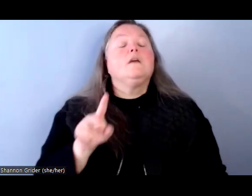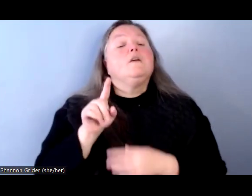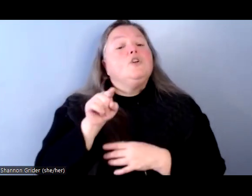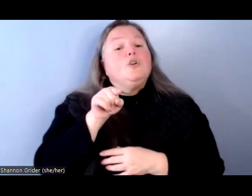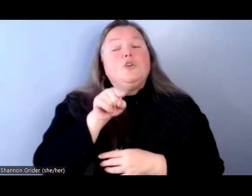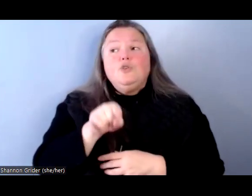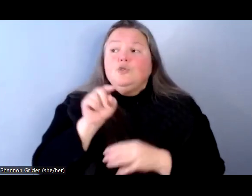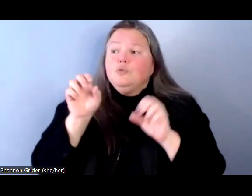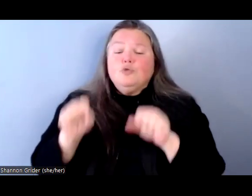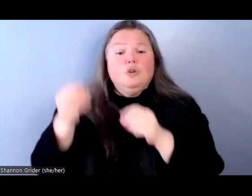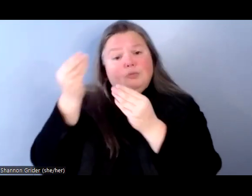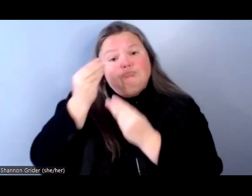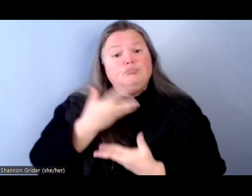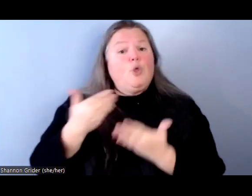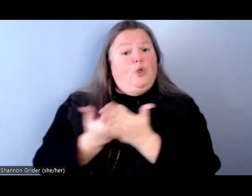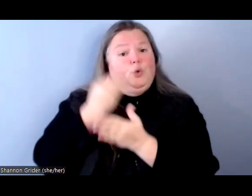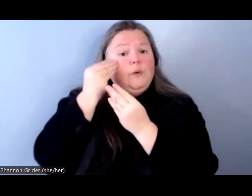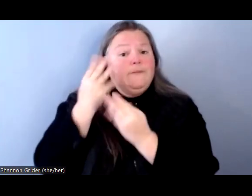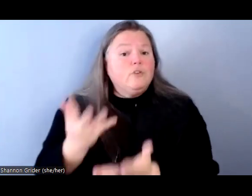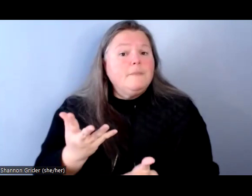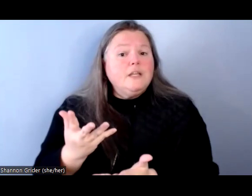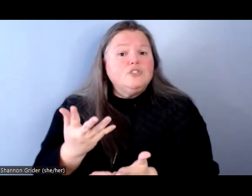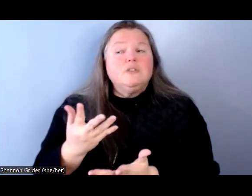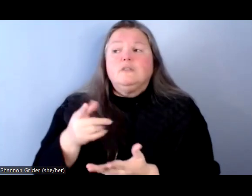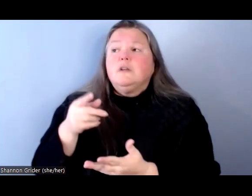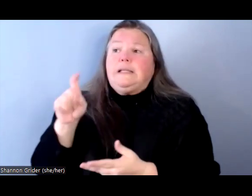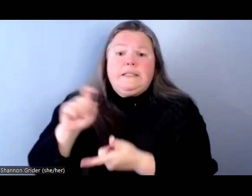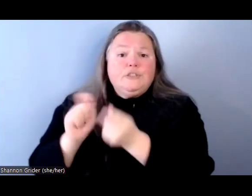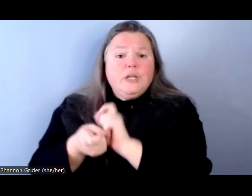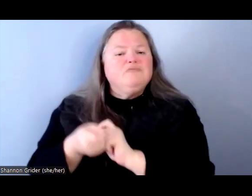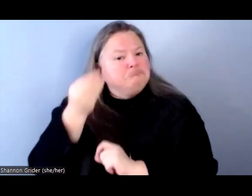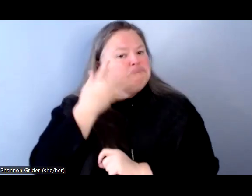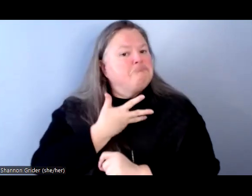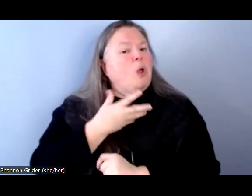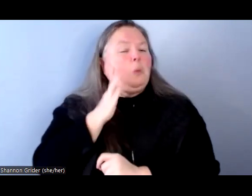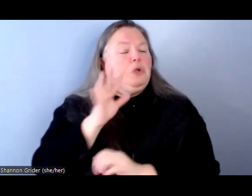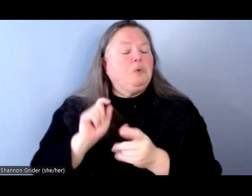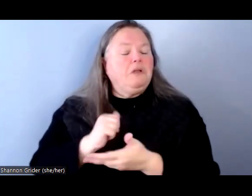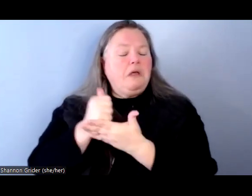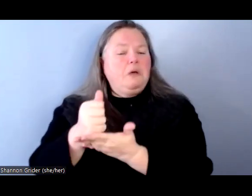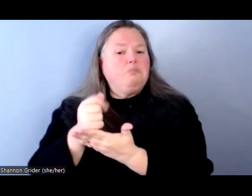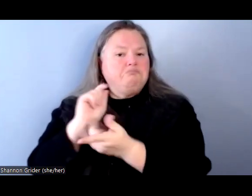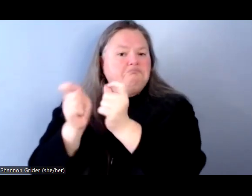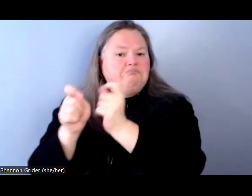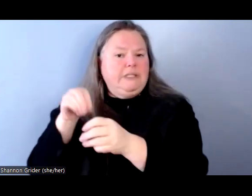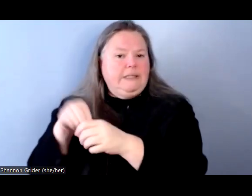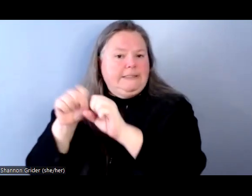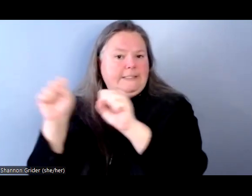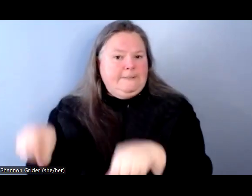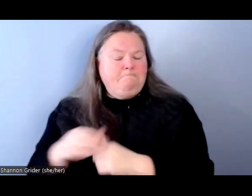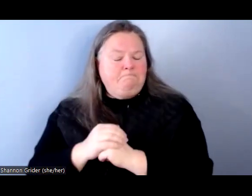and we can assist you in updating that information.